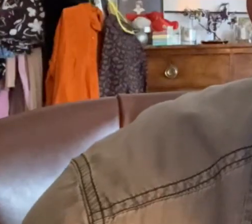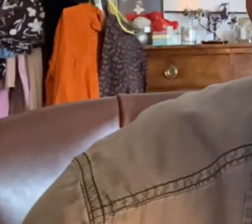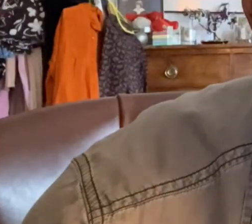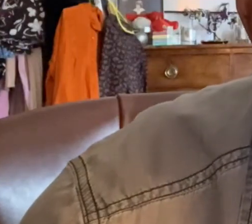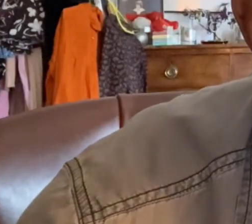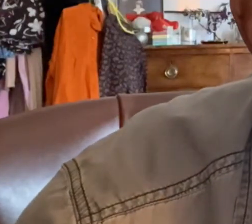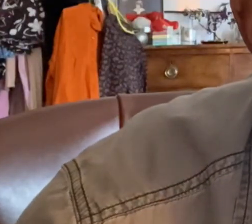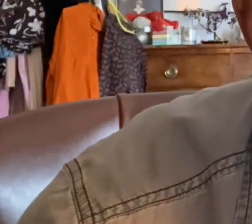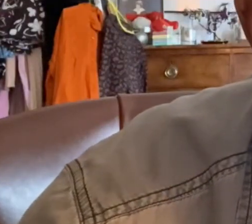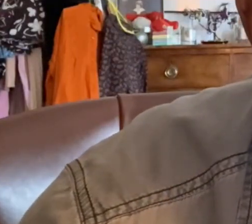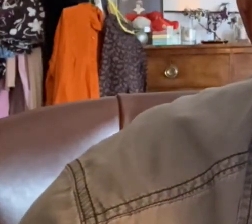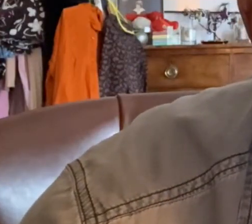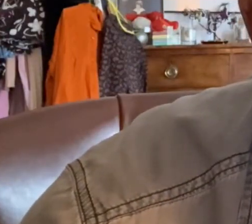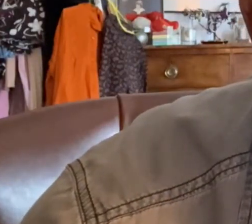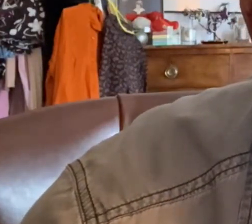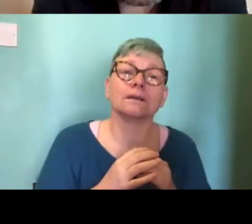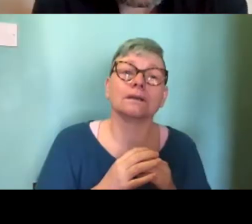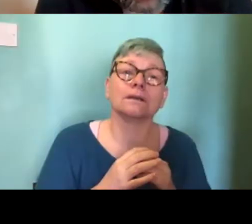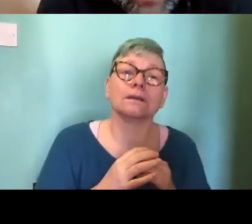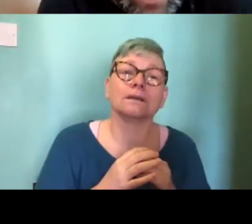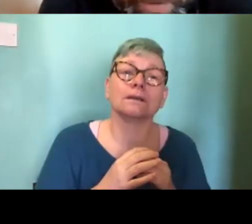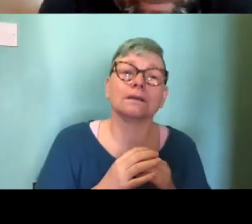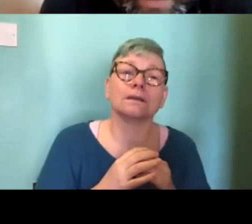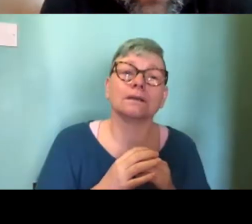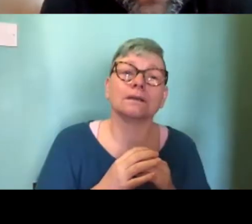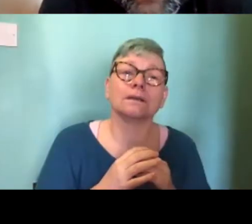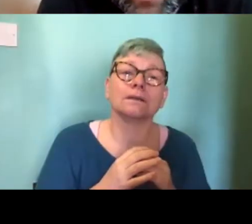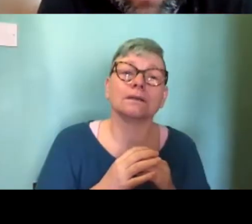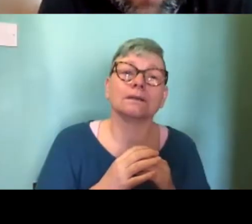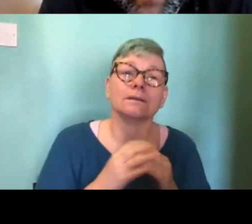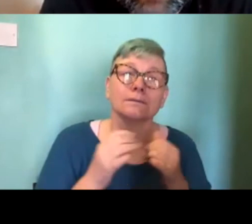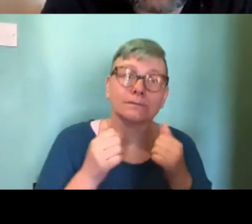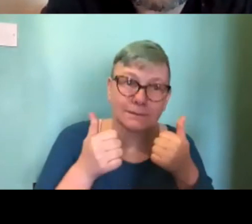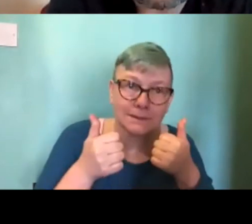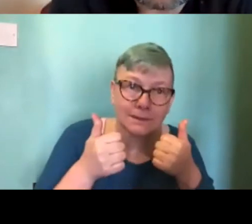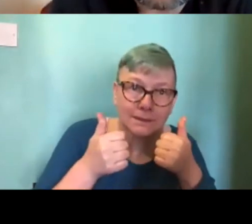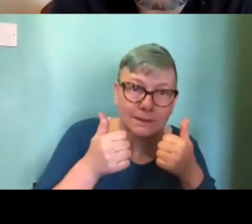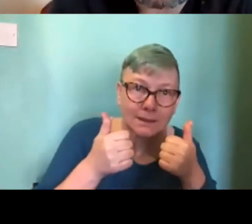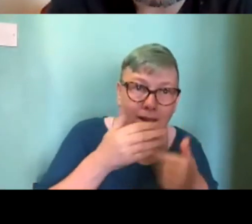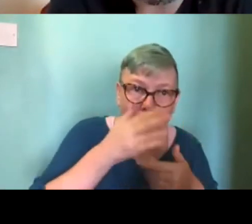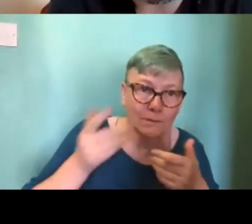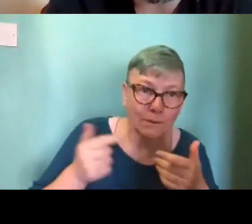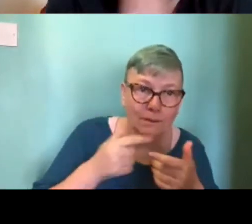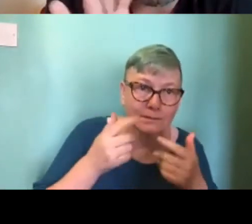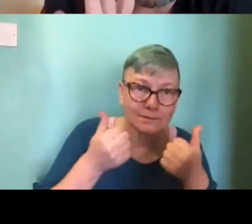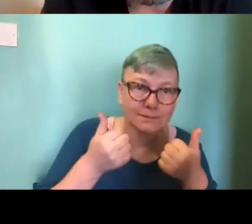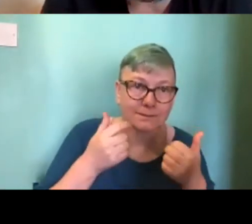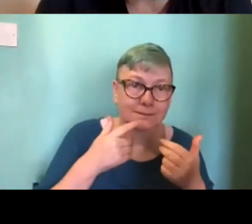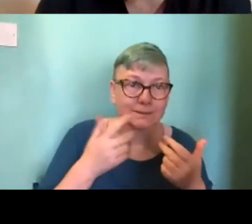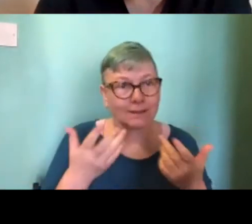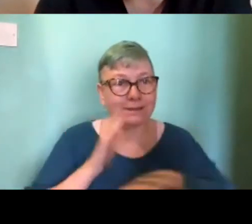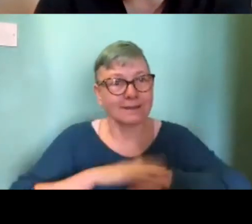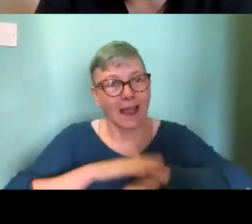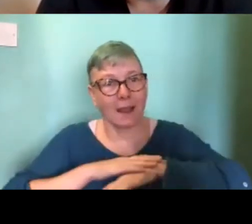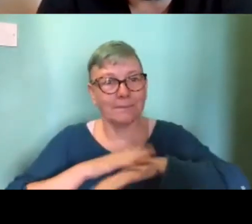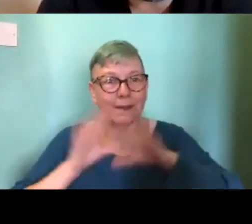Until next time. Cheers, Melvin. Thank you, everyone. Thank you. Thanks, everyone. This has been really good.